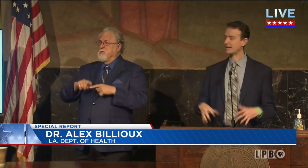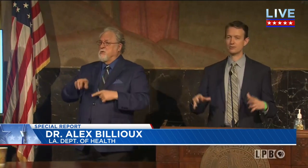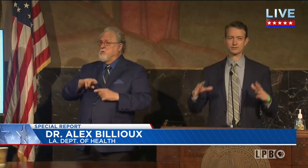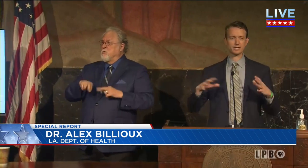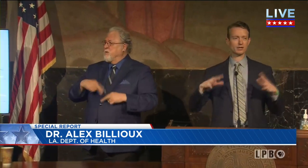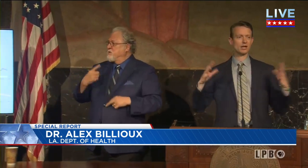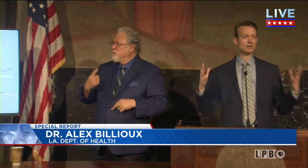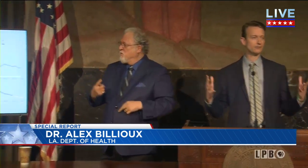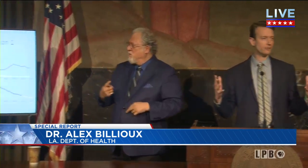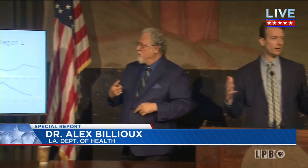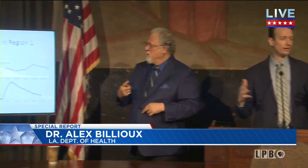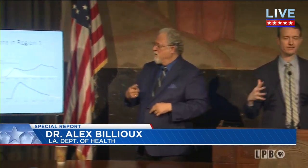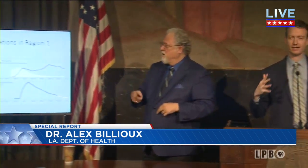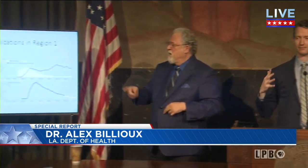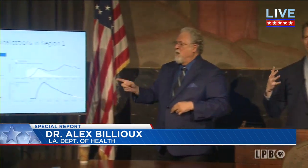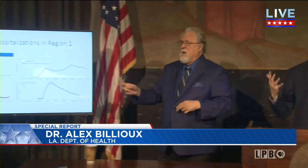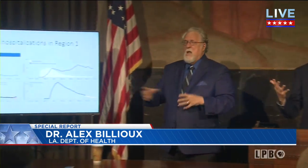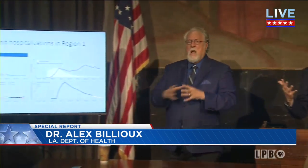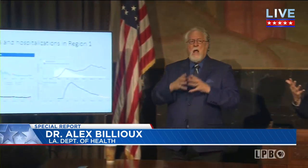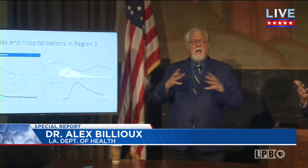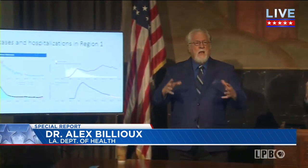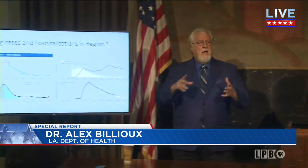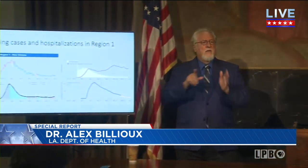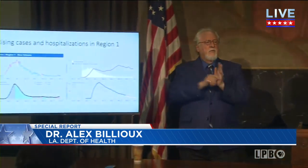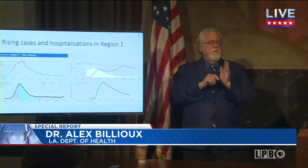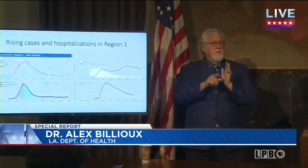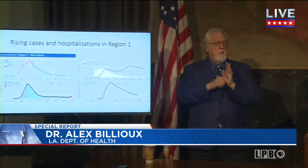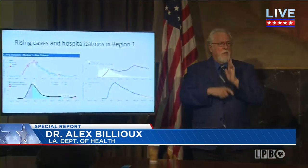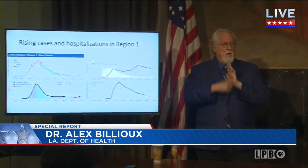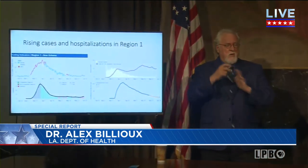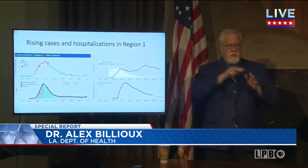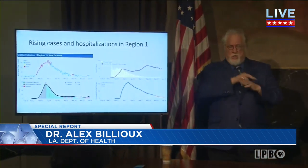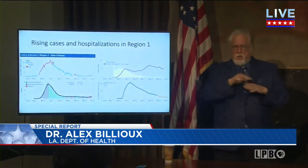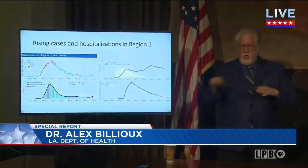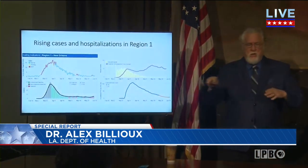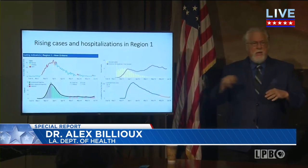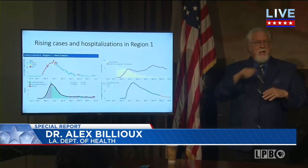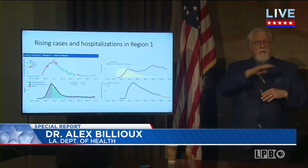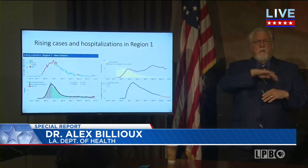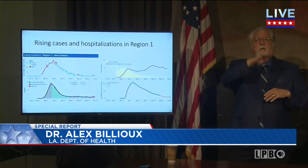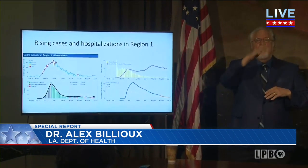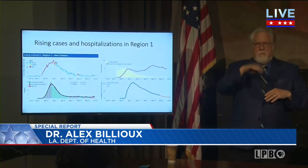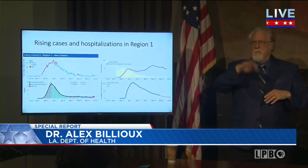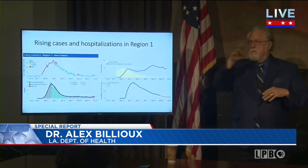ARE AS A STATE. IF WE GO TO REGION 1.